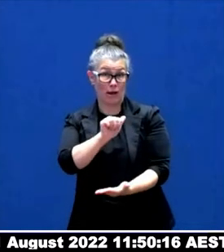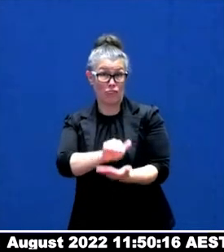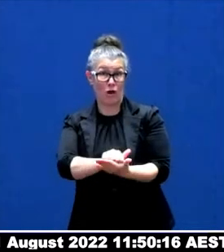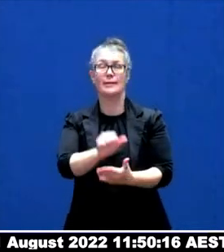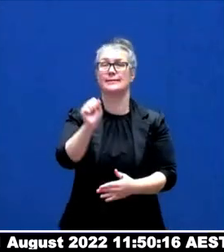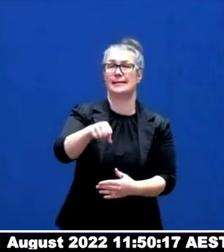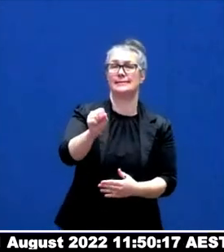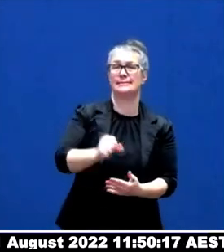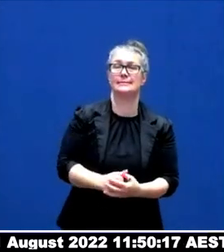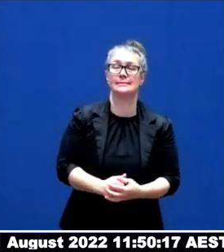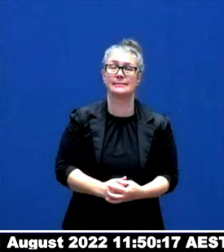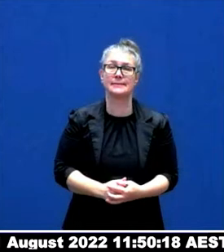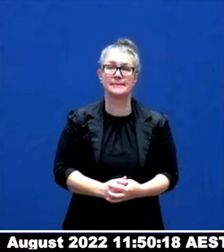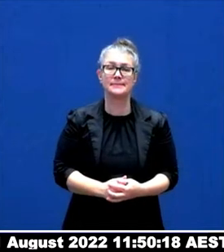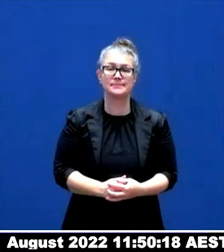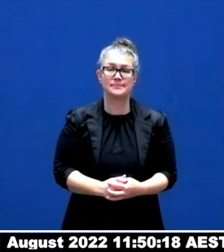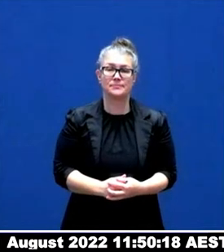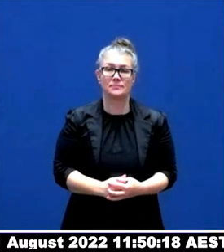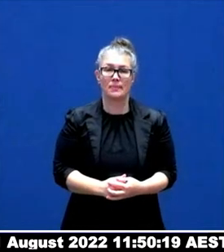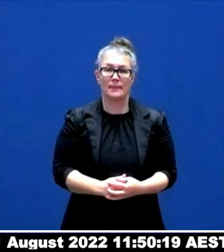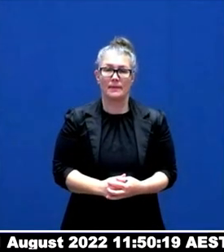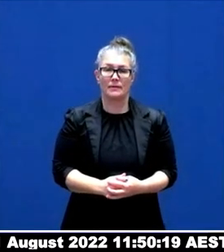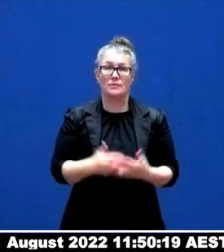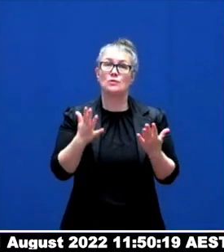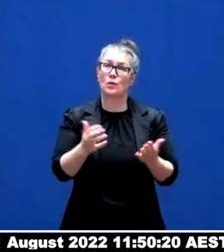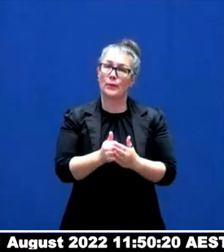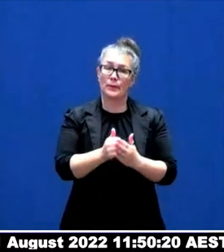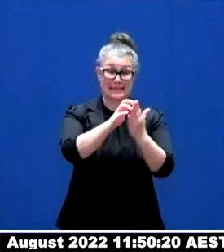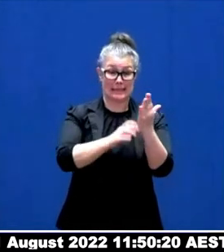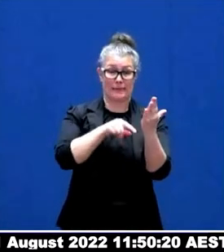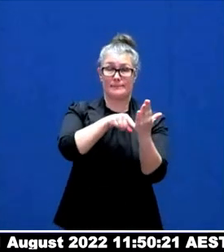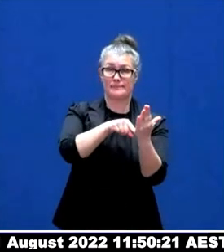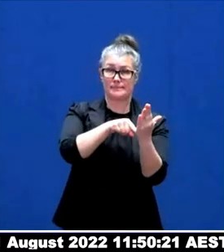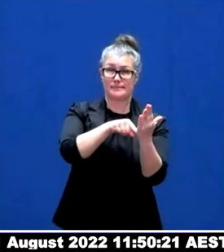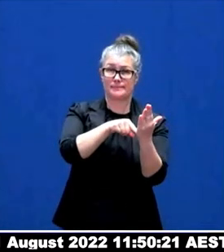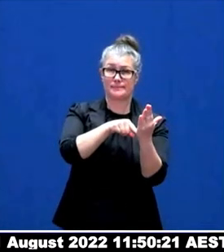Correct. It's the case, isn't it, that this statement was prepared with some